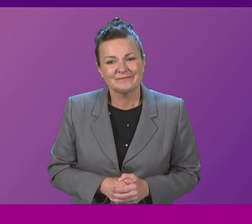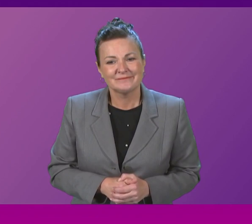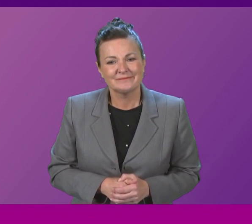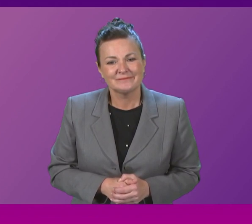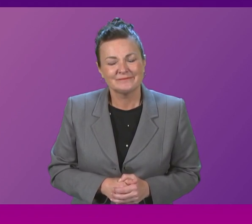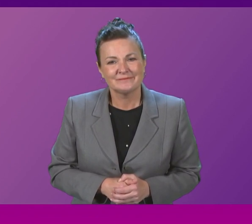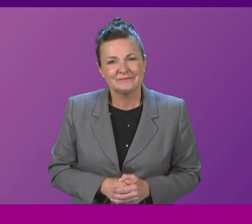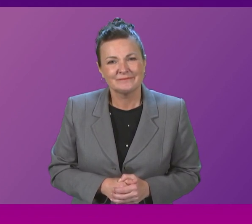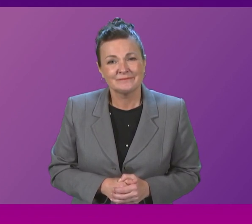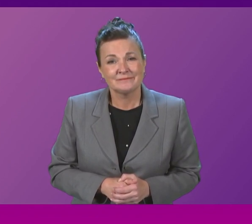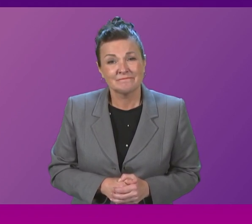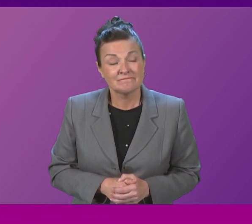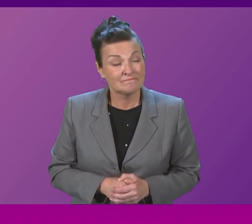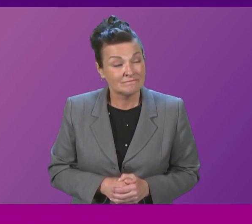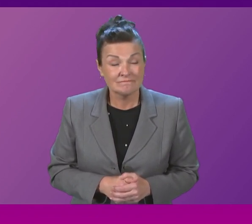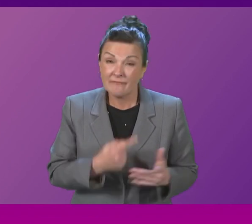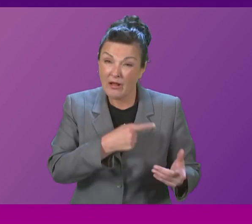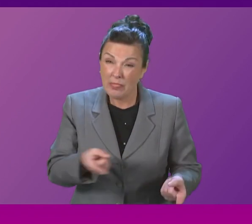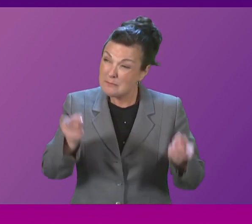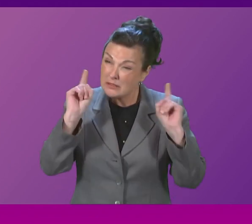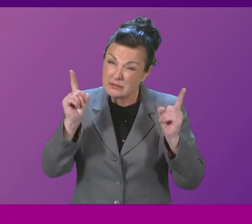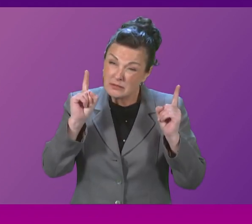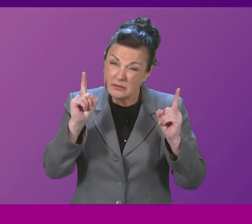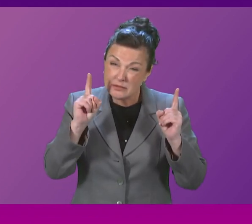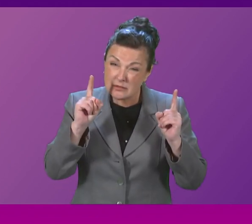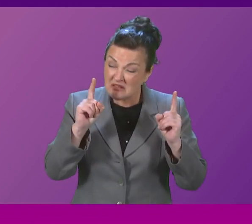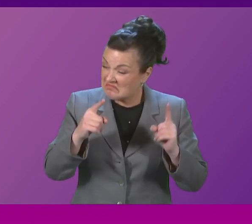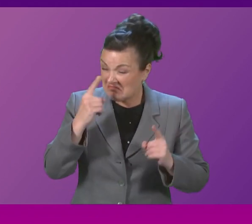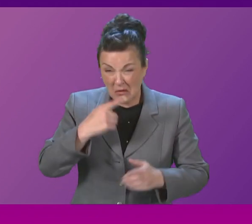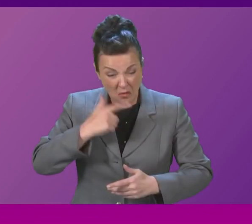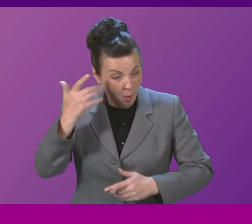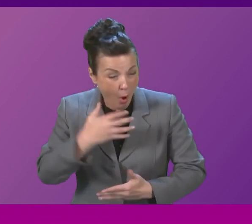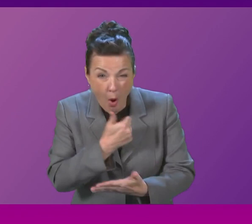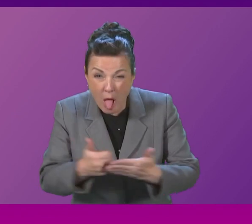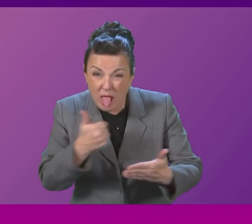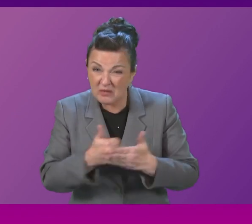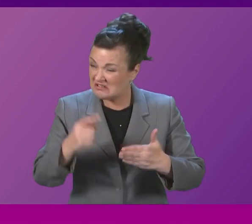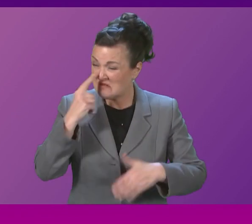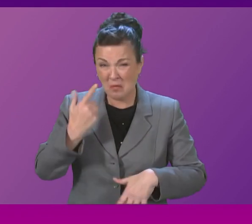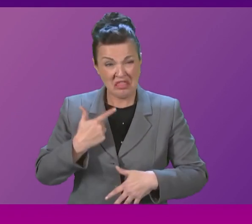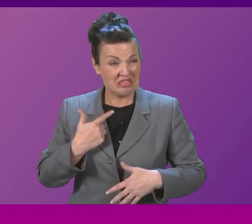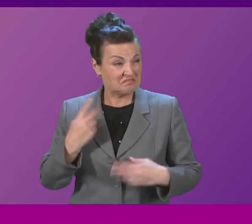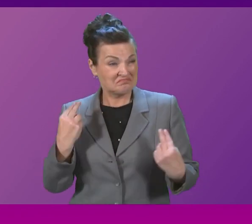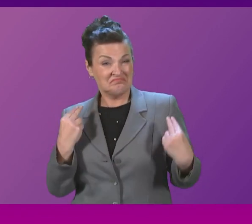The implications of ministers consistently and brazenly misleading Parliament are huge,